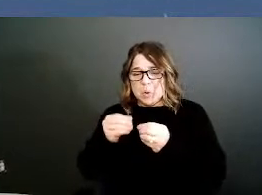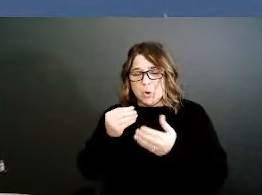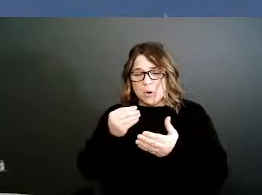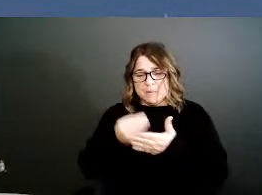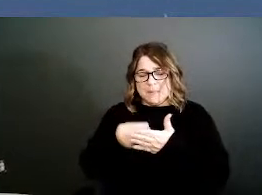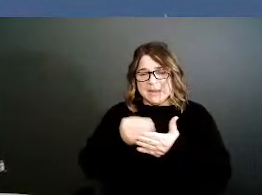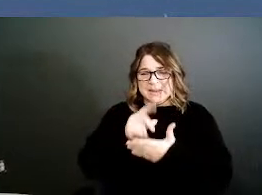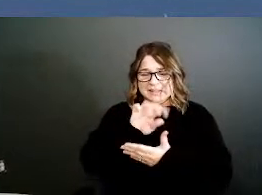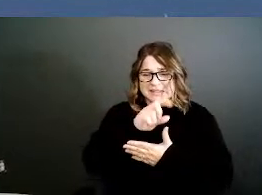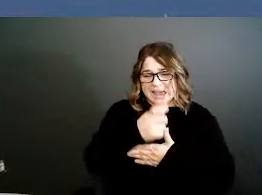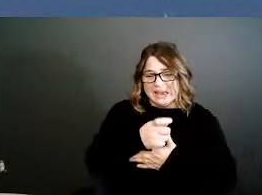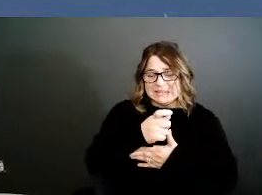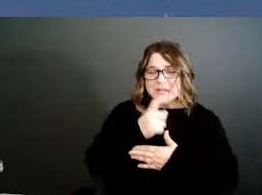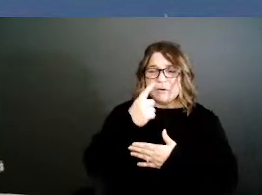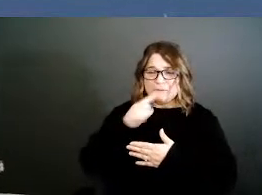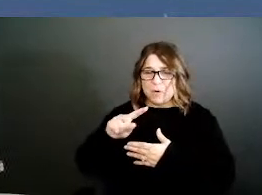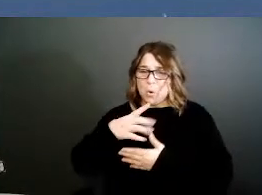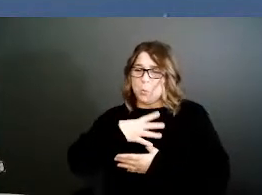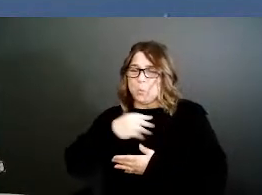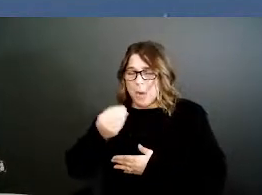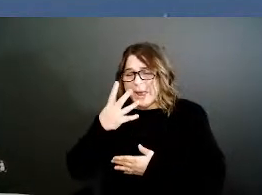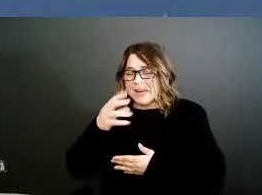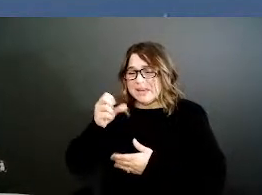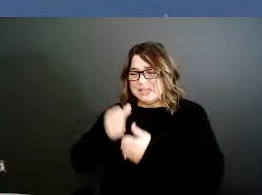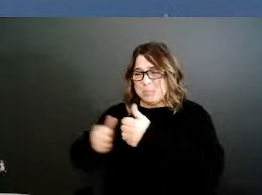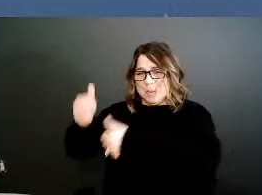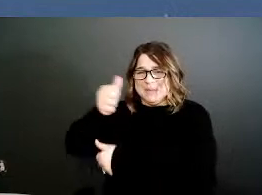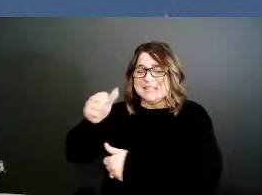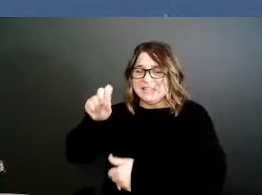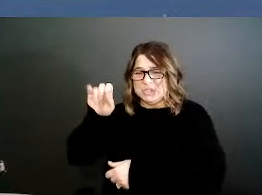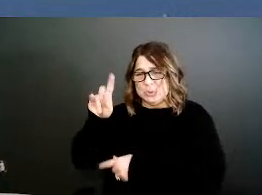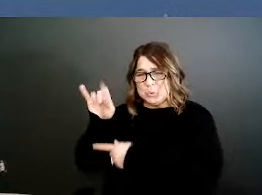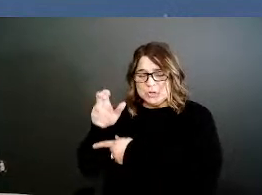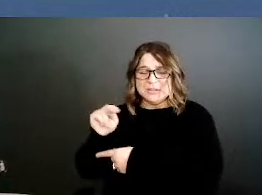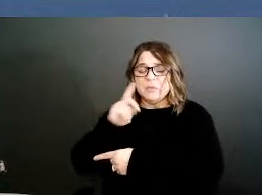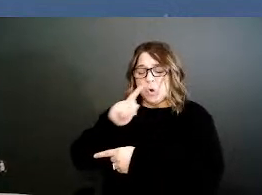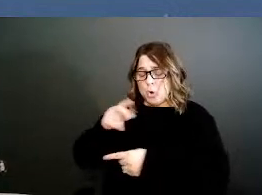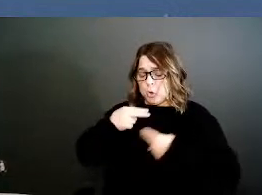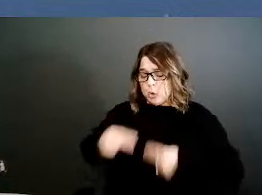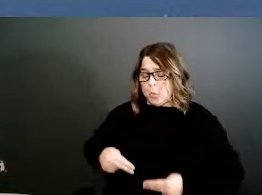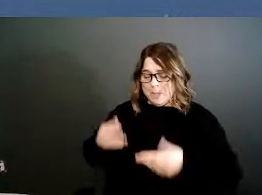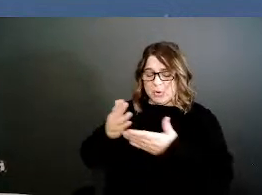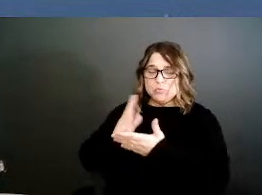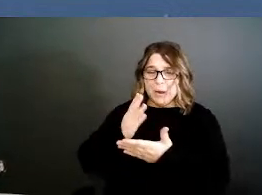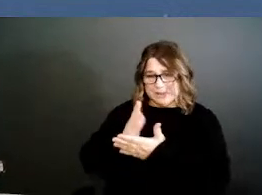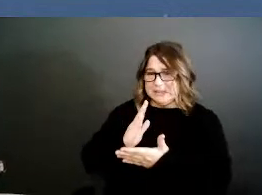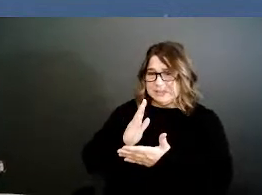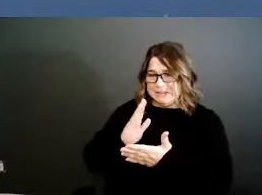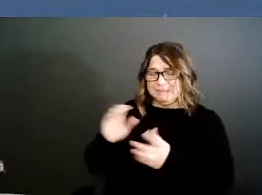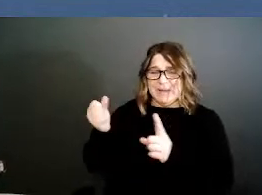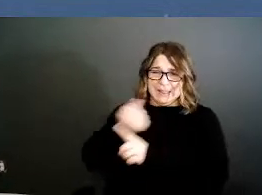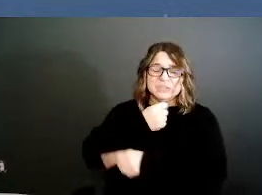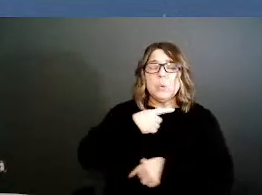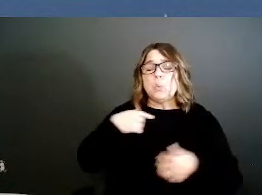IS KIND OF STRAIGHT BULLSHIT. SUPREMACIST INSTITUTION THAT COMMITS HUMAN RIGHTS VIOLATIONS I'VE LITERALLY WATCHED THE POLICE OFFICERS TRASH